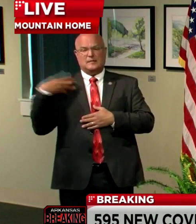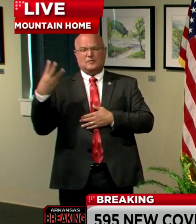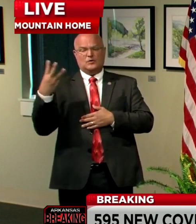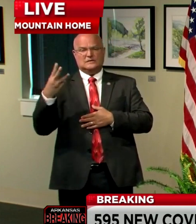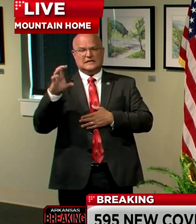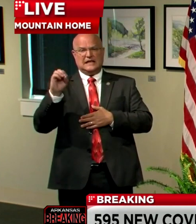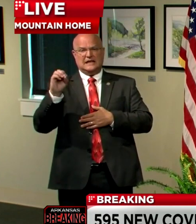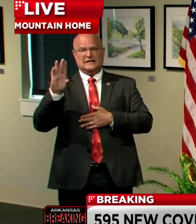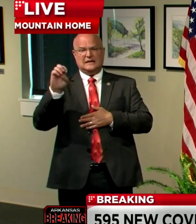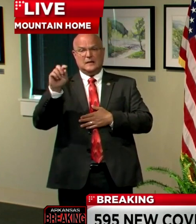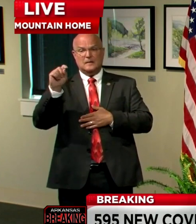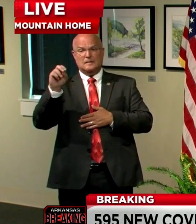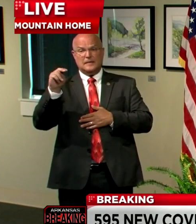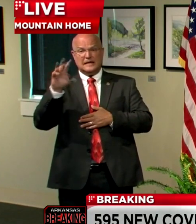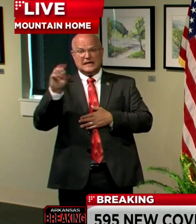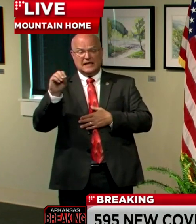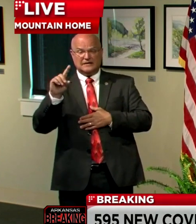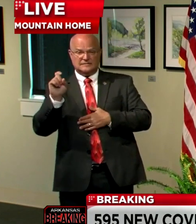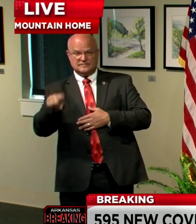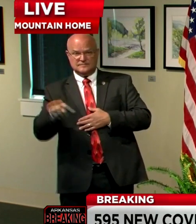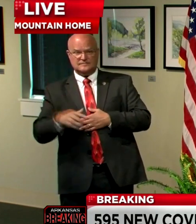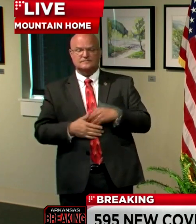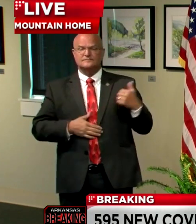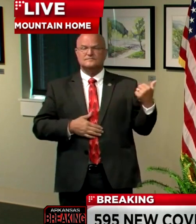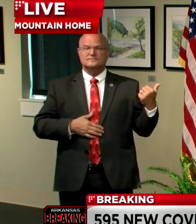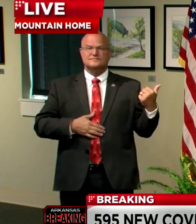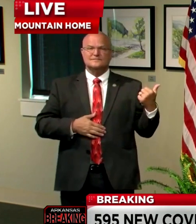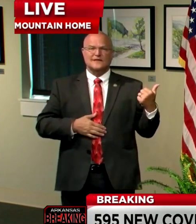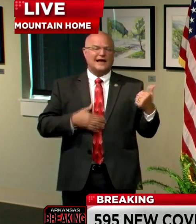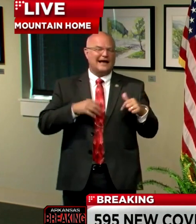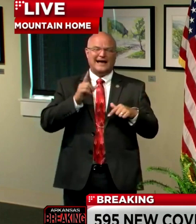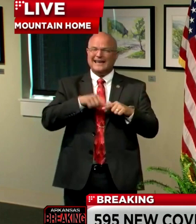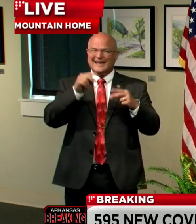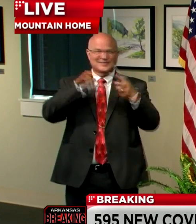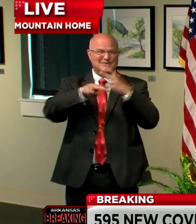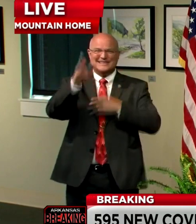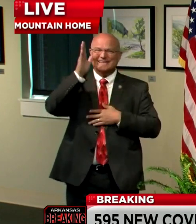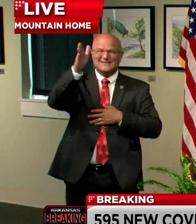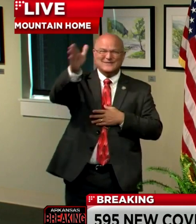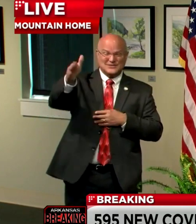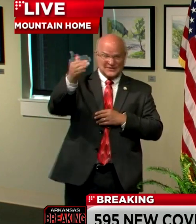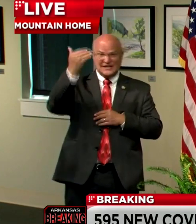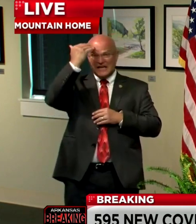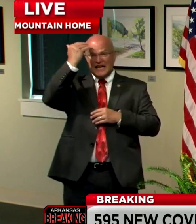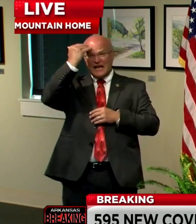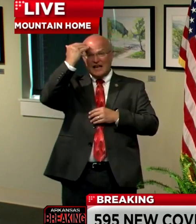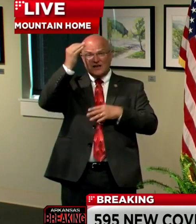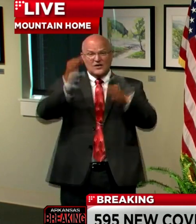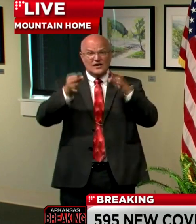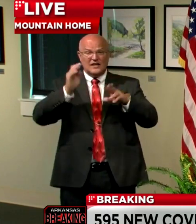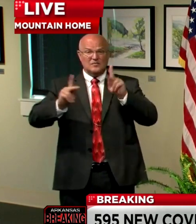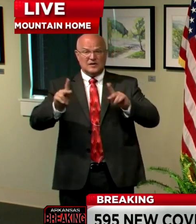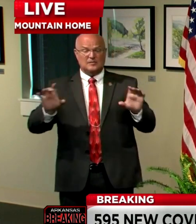DO YOU THINK THE HOSPITALS ARE WELL EQUIPPED TO HANDLE AN INFLUX LIKE BENTON IN WASHINGTON COUNTY?